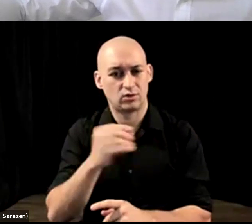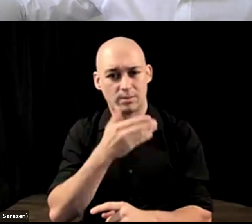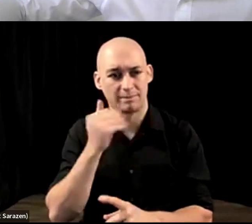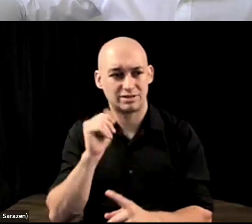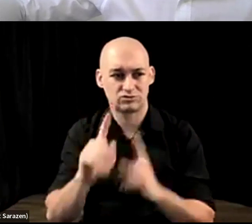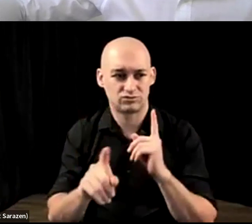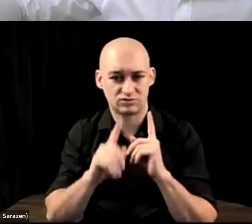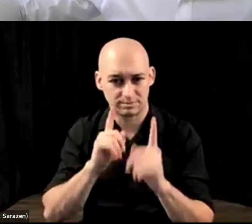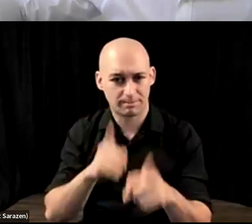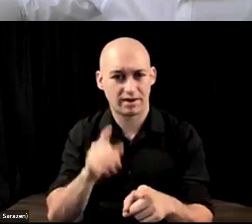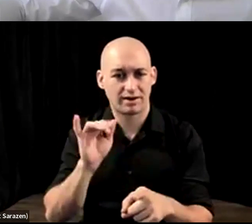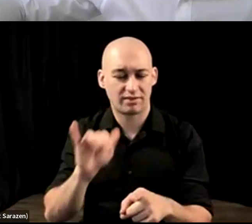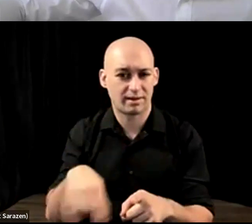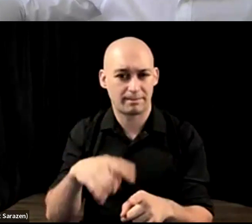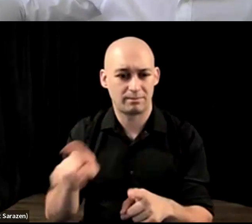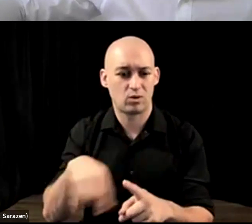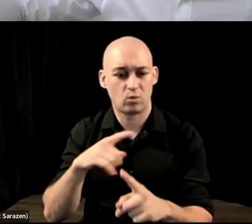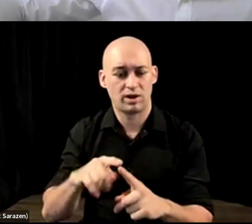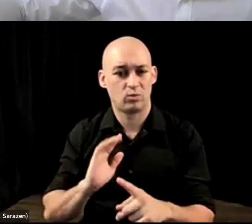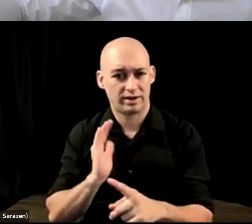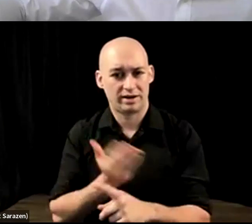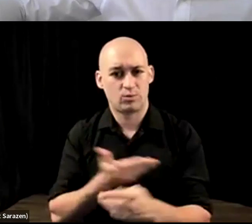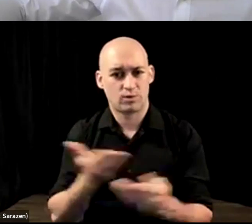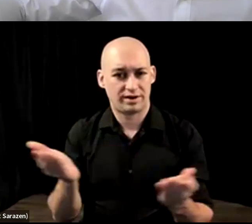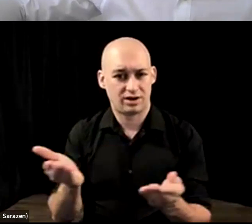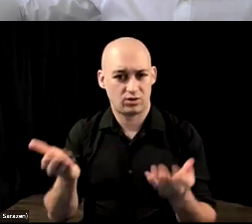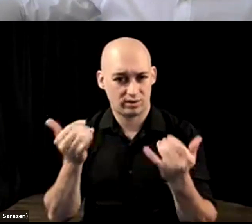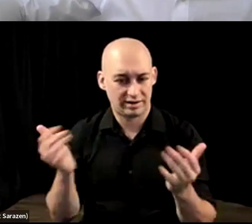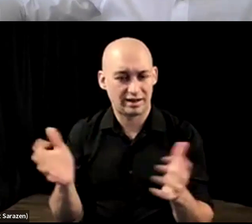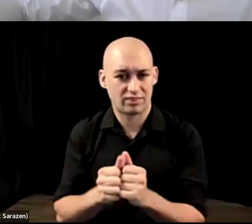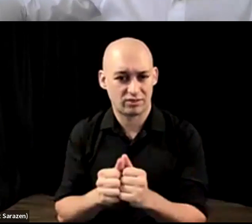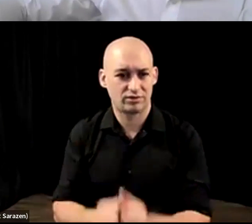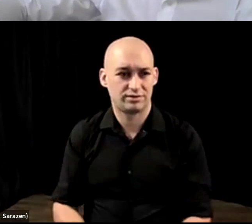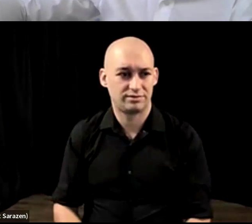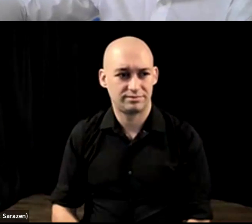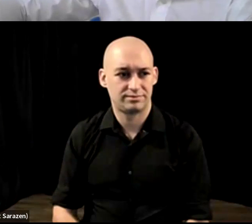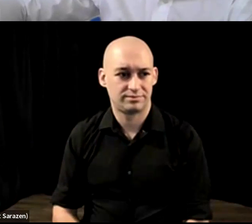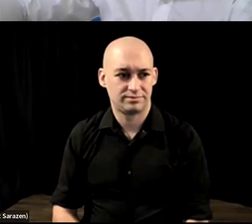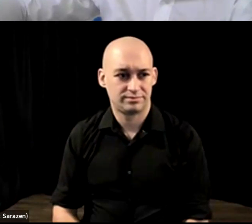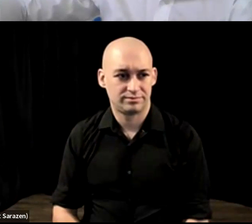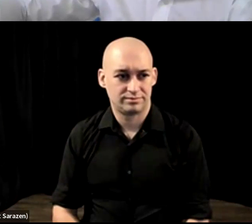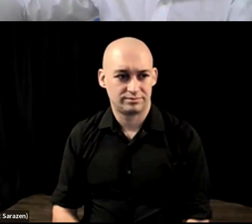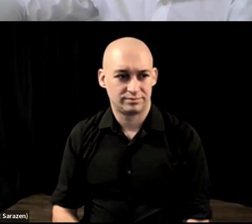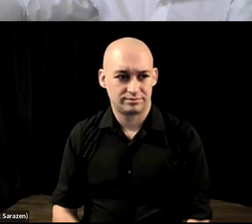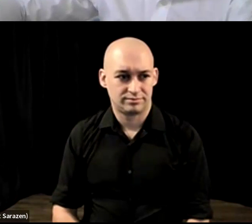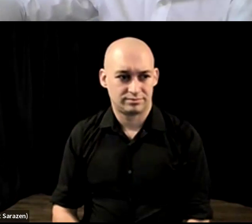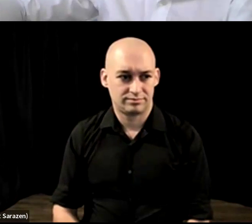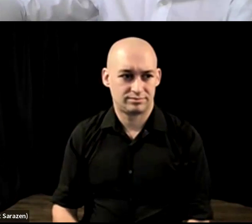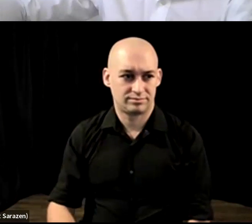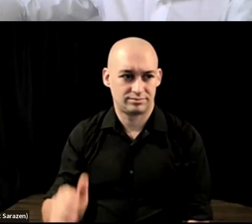those questions while we're here together. Yeah, absolutely. It does there's questions